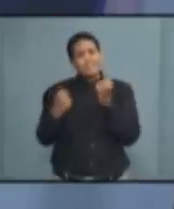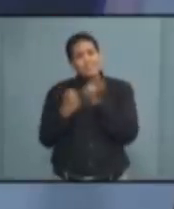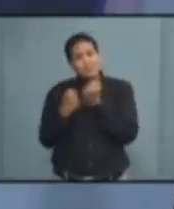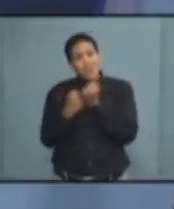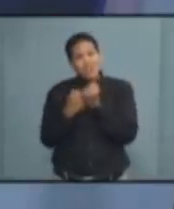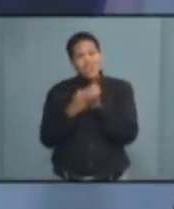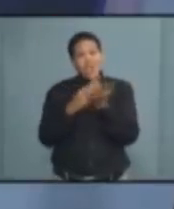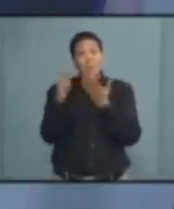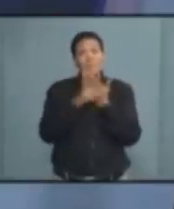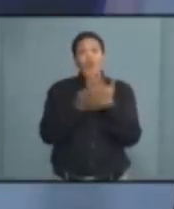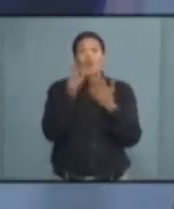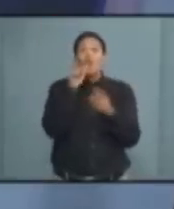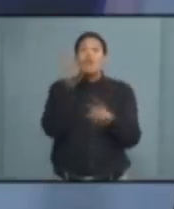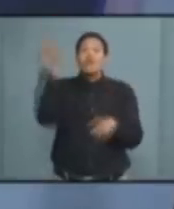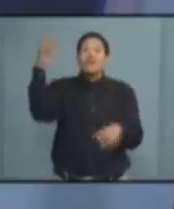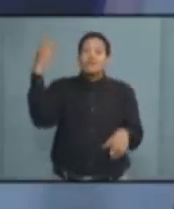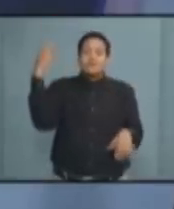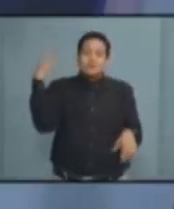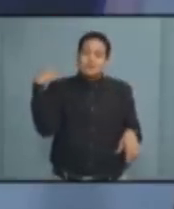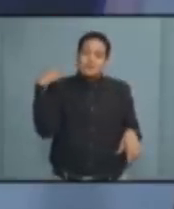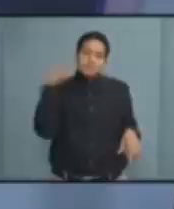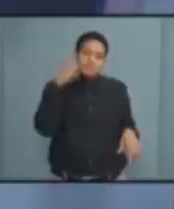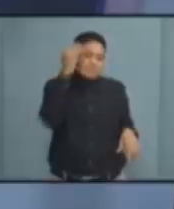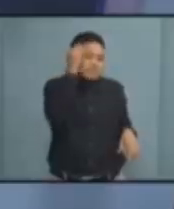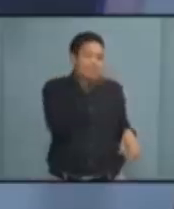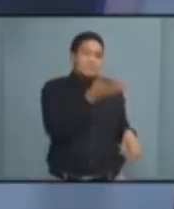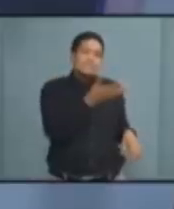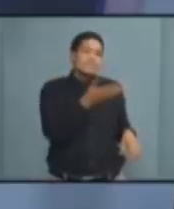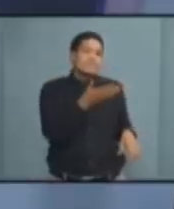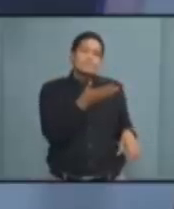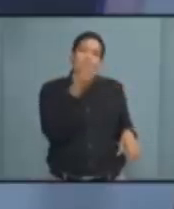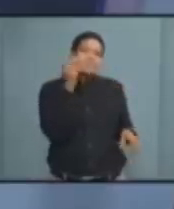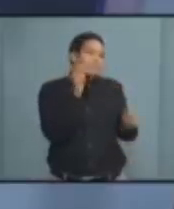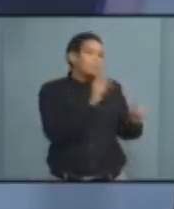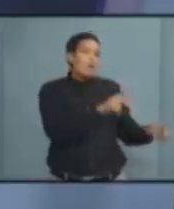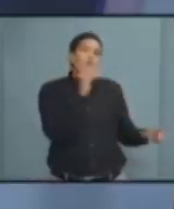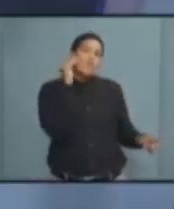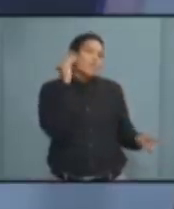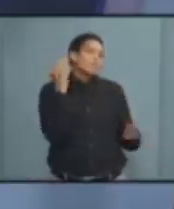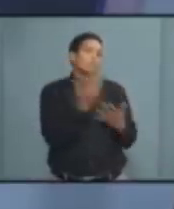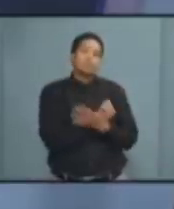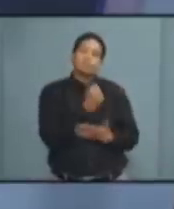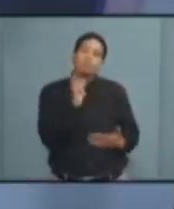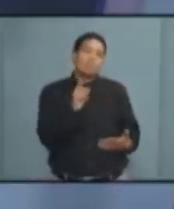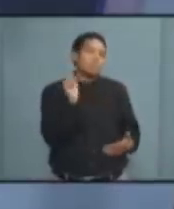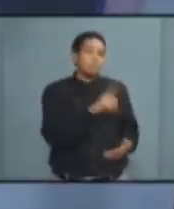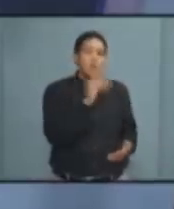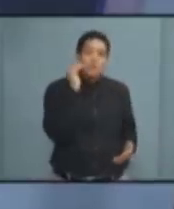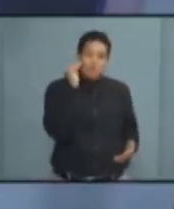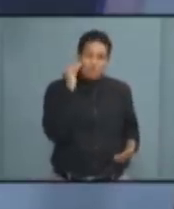employers have indicated a desire to repatriate them we recognize that we